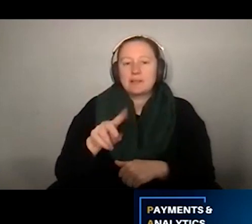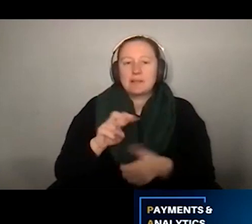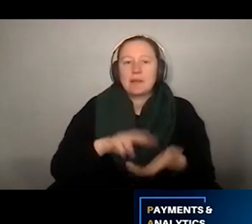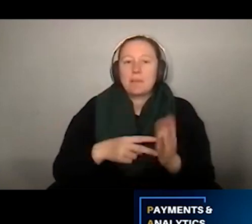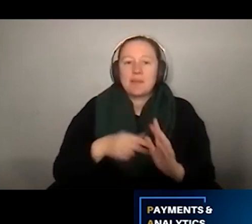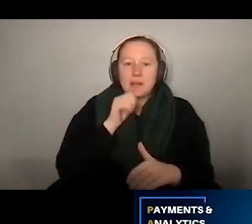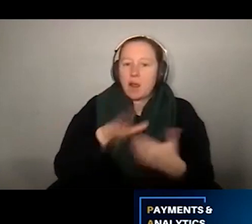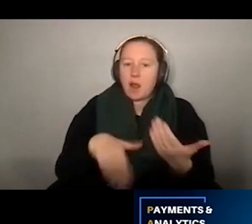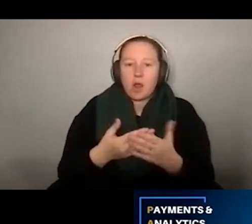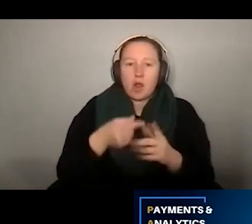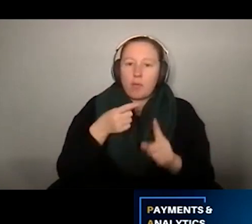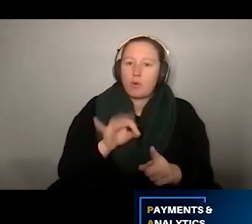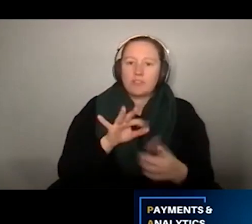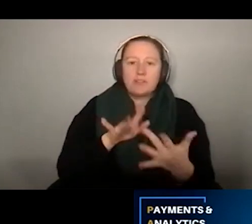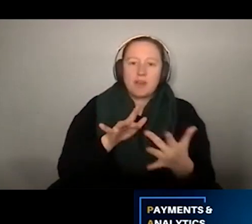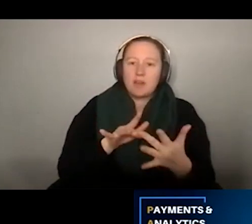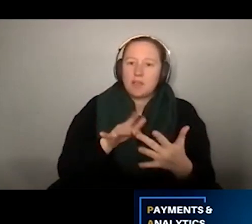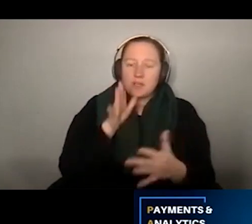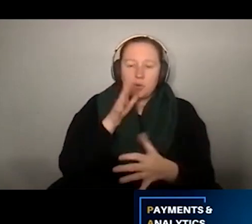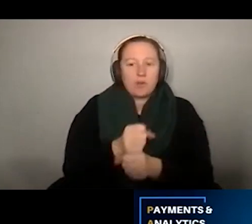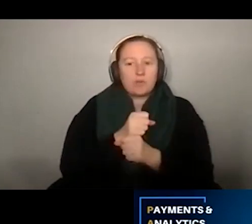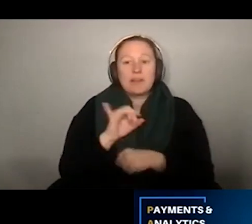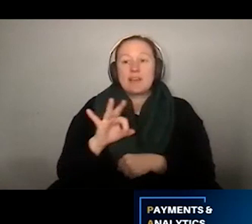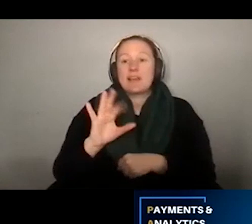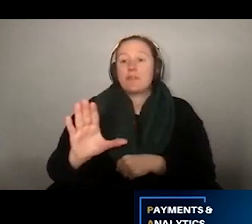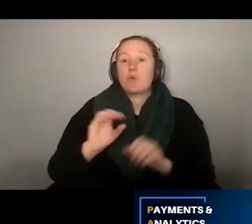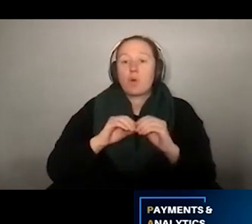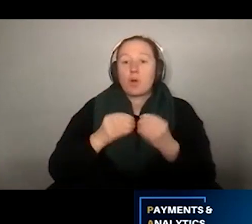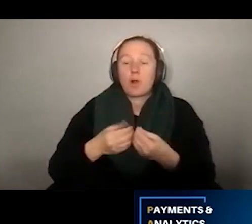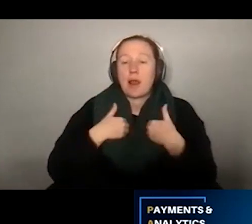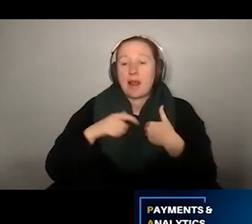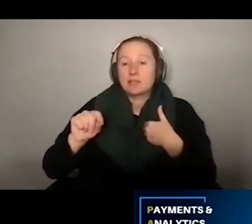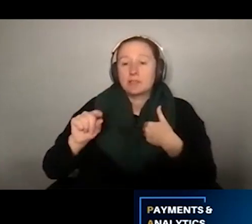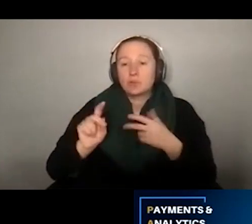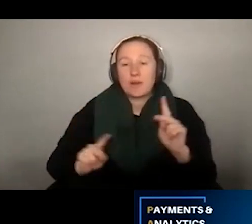of contact will be receiving it. Because if your organization has 20 people listed, we don't want to be spamming